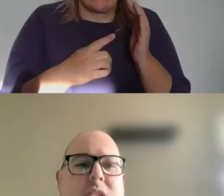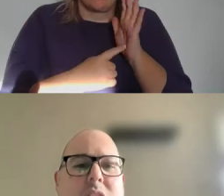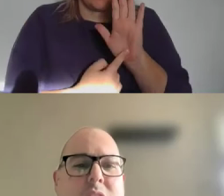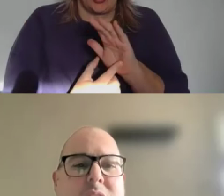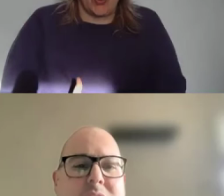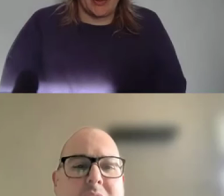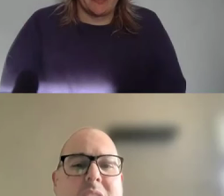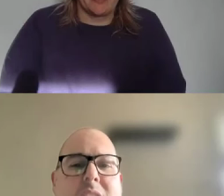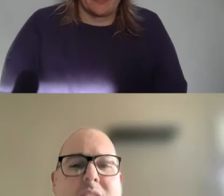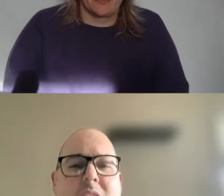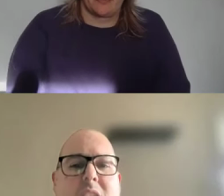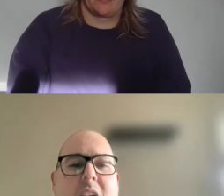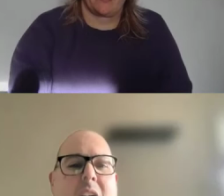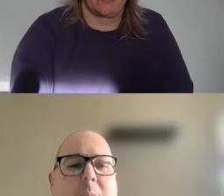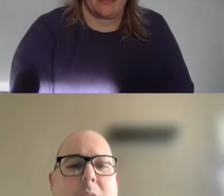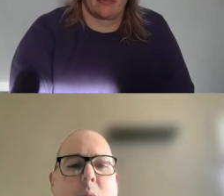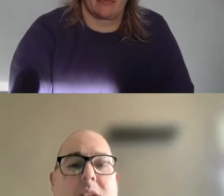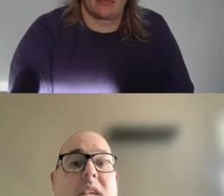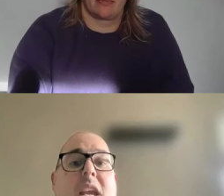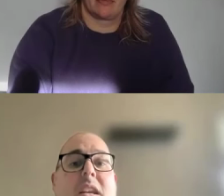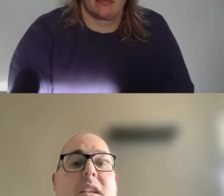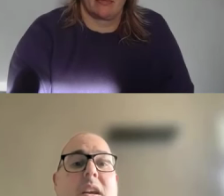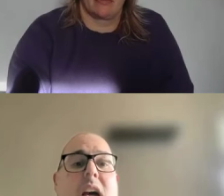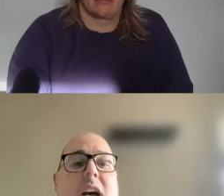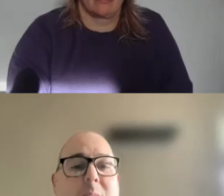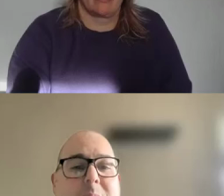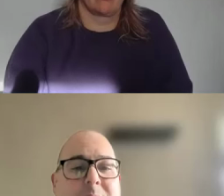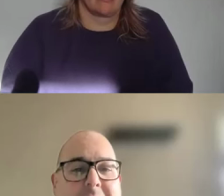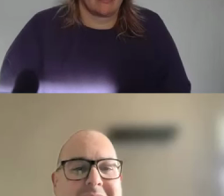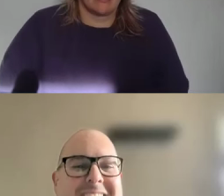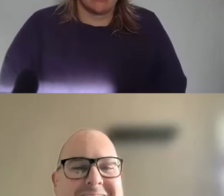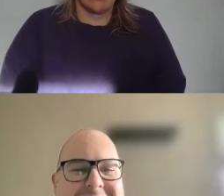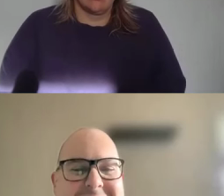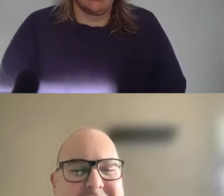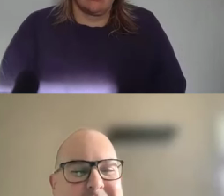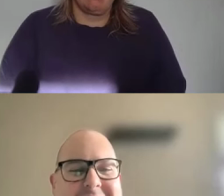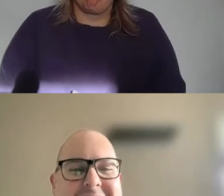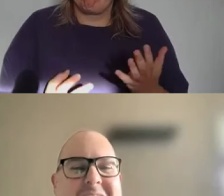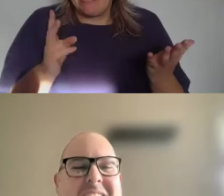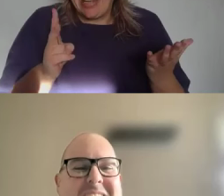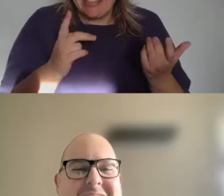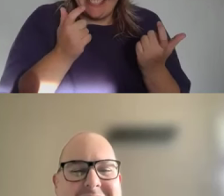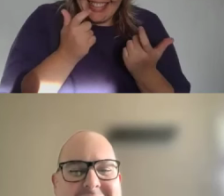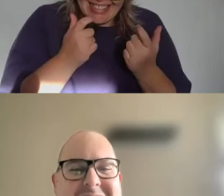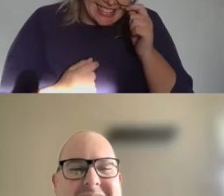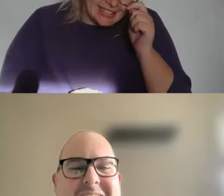You can see that once again, [chuckles] it's quite [crosstalk]- Monthly. Yes. -Yes.